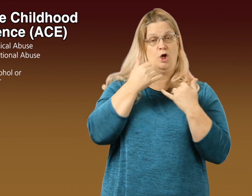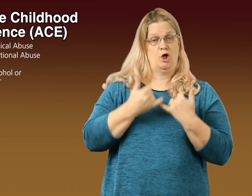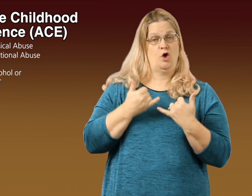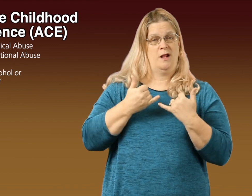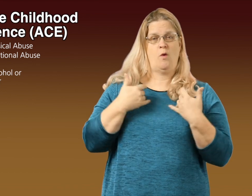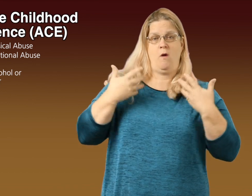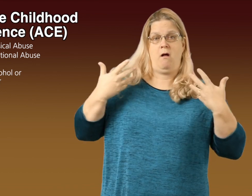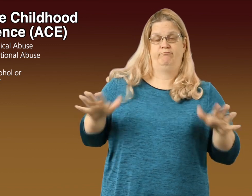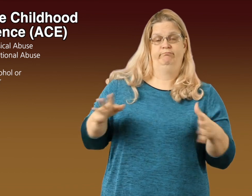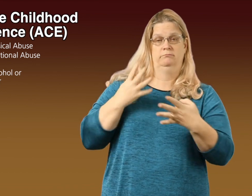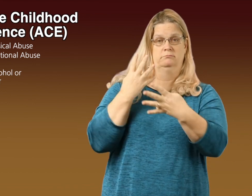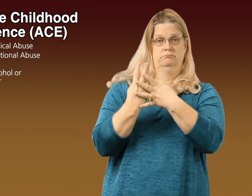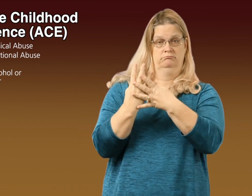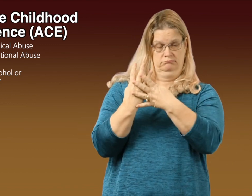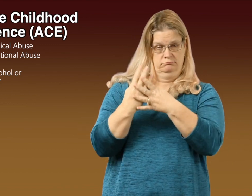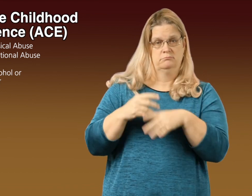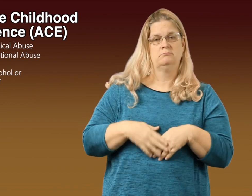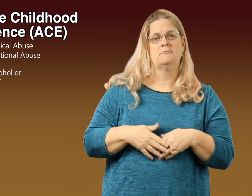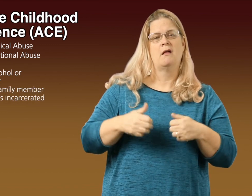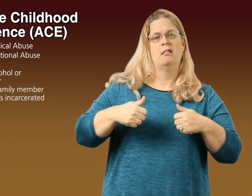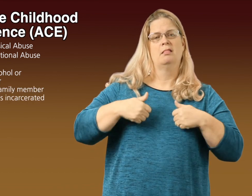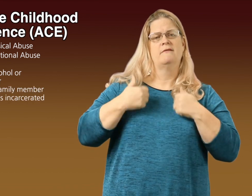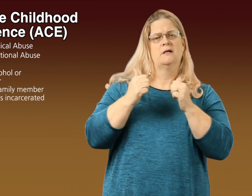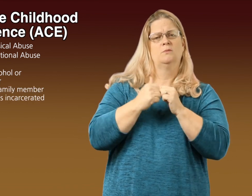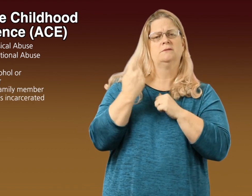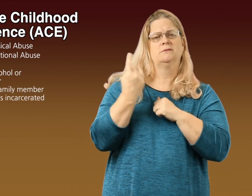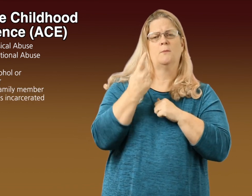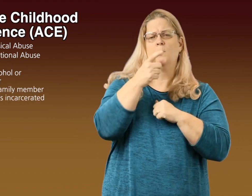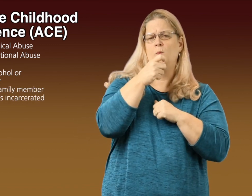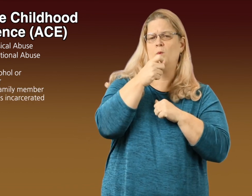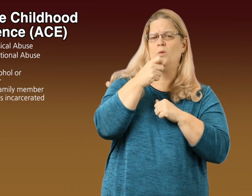who was currently or has been incarcerated.